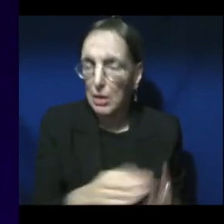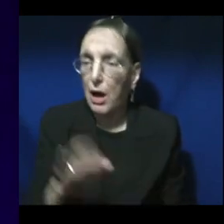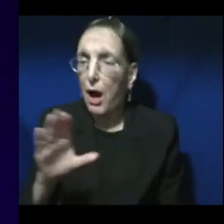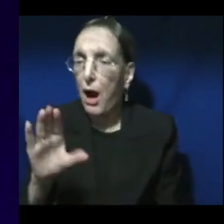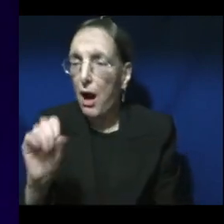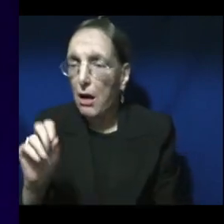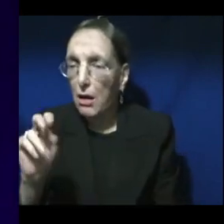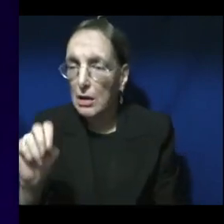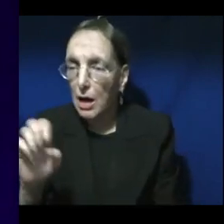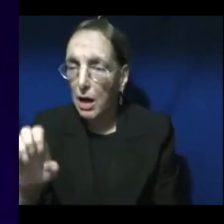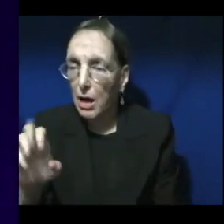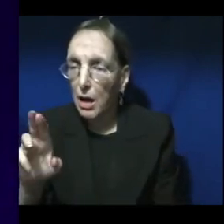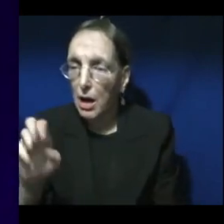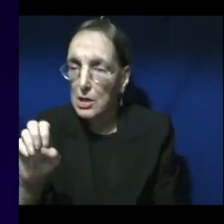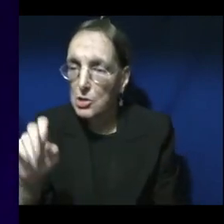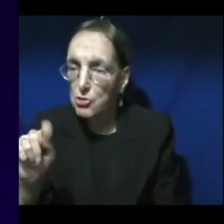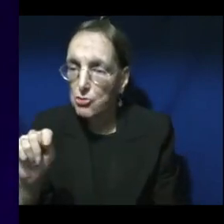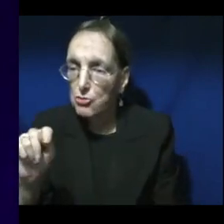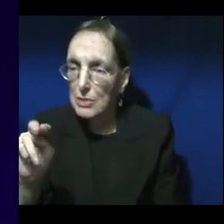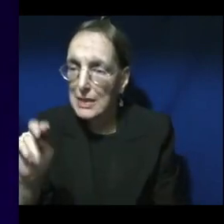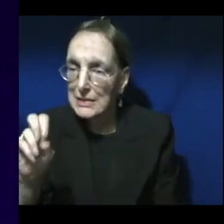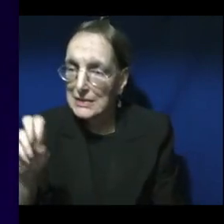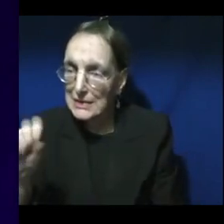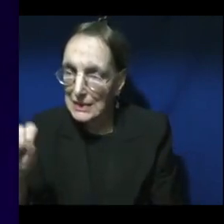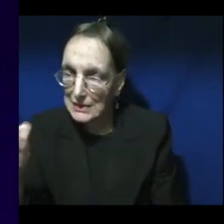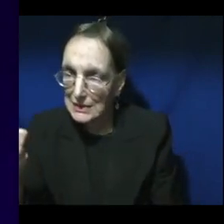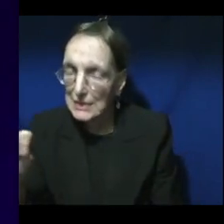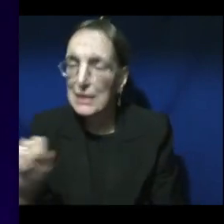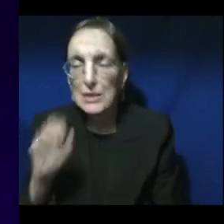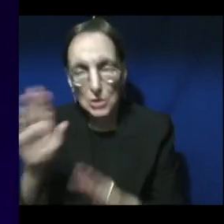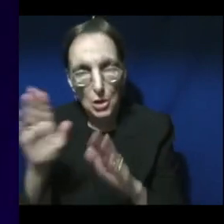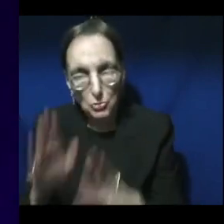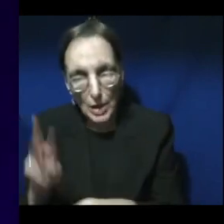right? And help them understand better and also feel like you’re listening to them. Emotion can